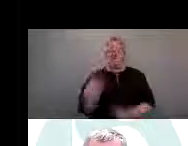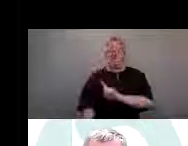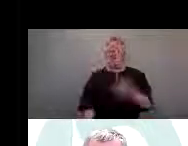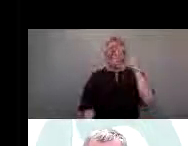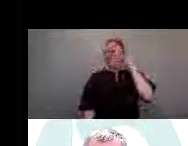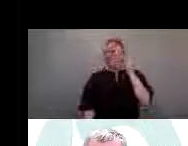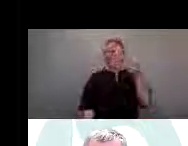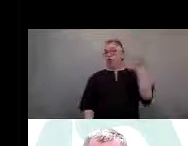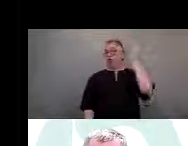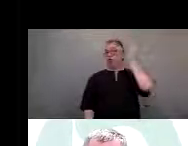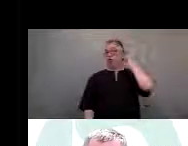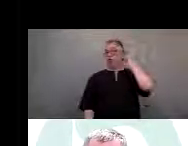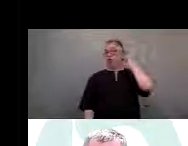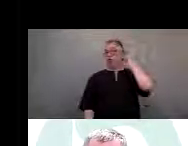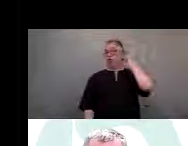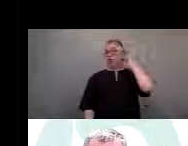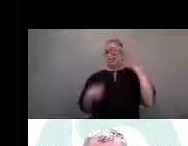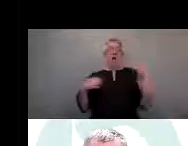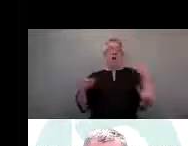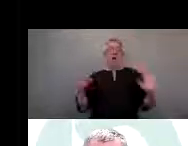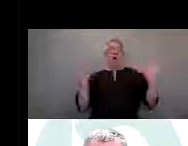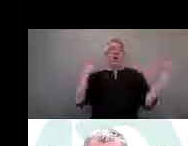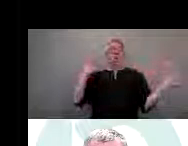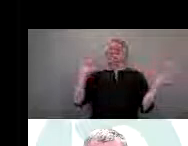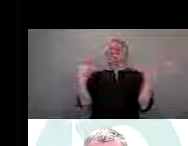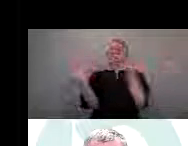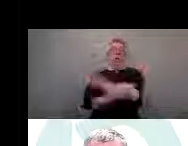and in 2014 I got a cochlear implant on the left